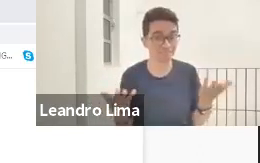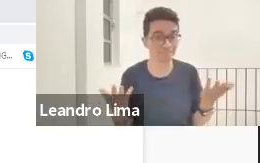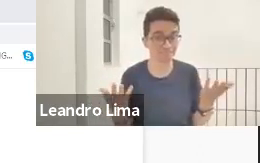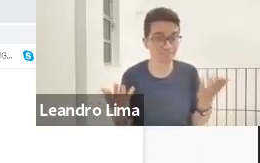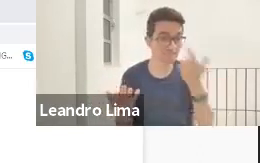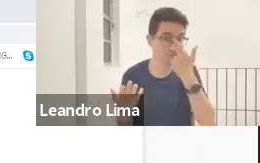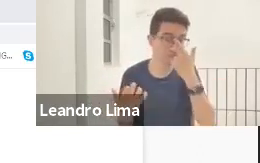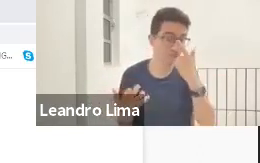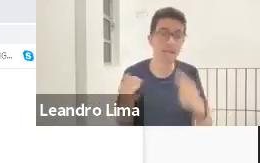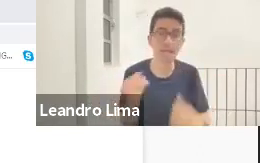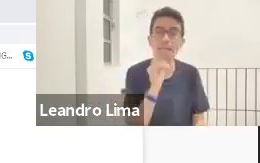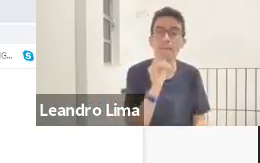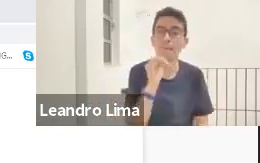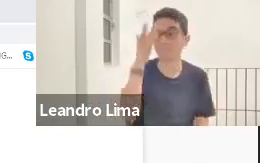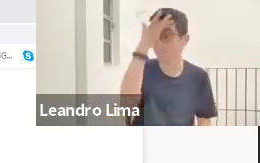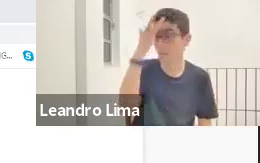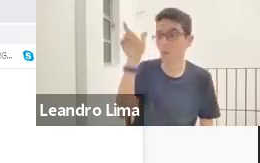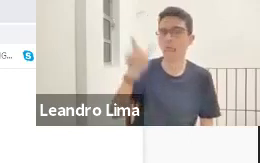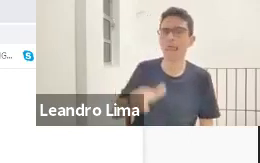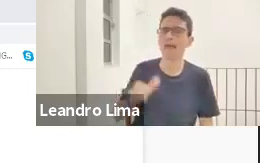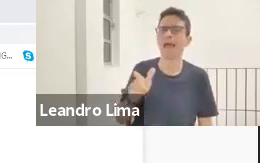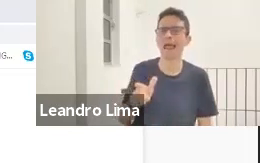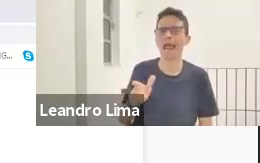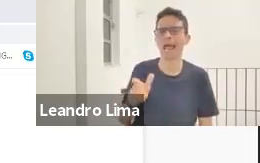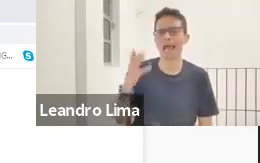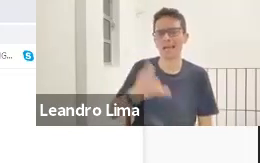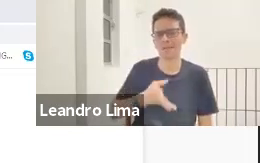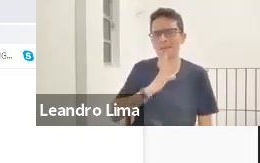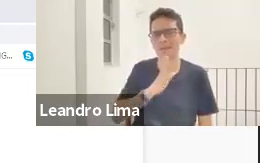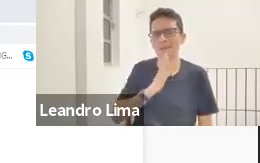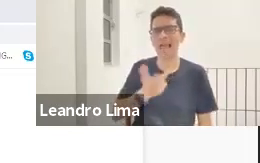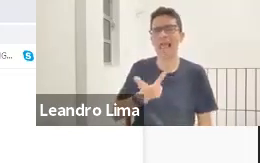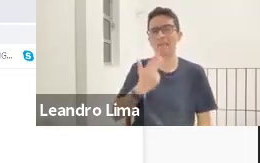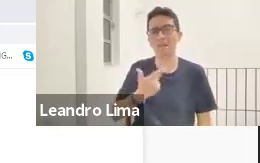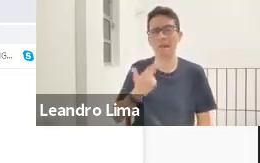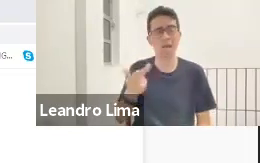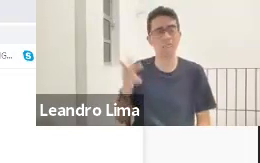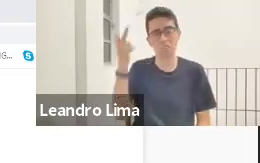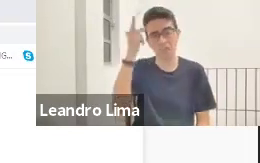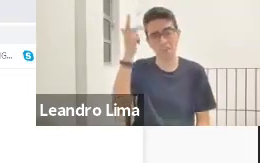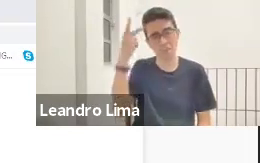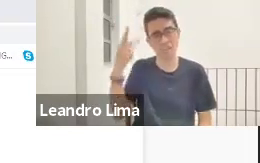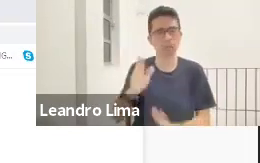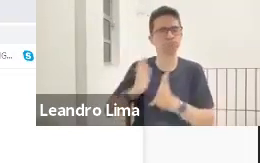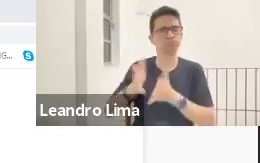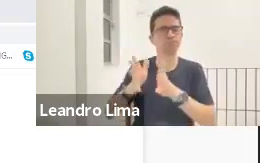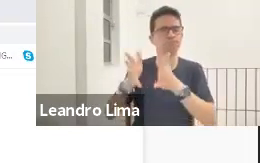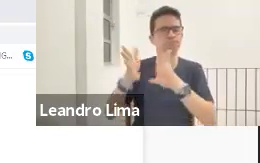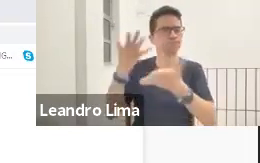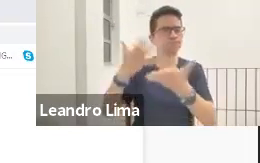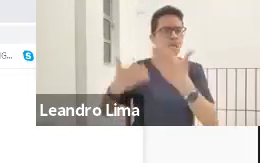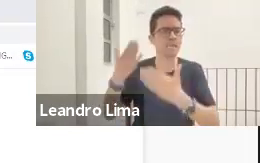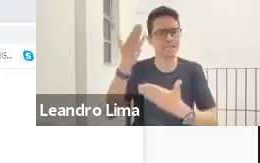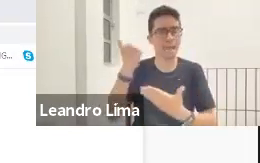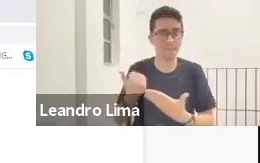their, usually a NATional letter. and language. but, so I, you know but, so I, you know, I'm. I know